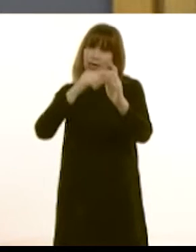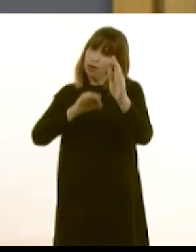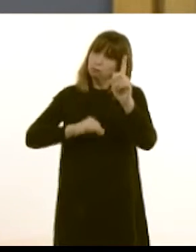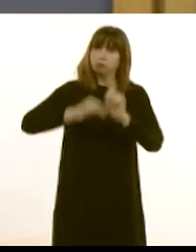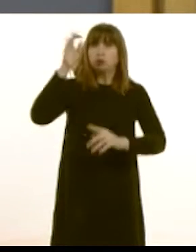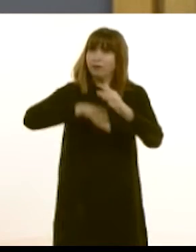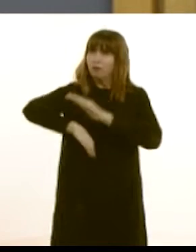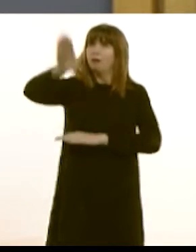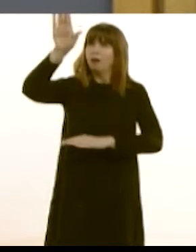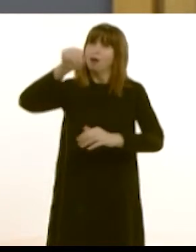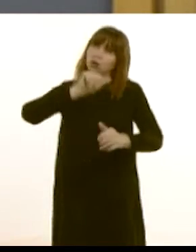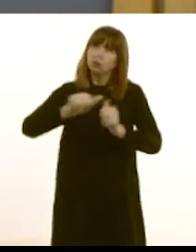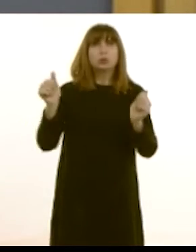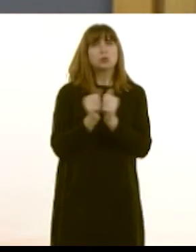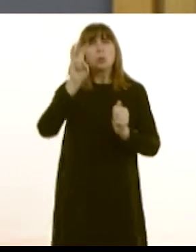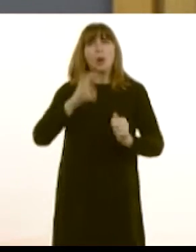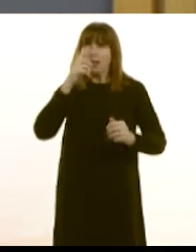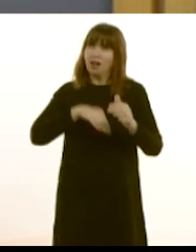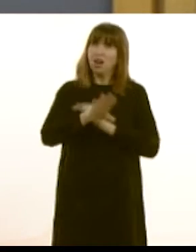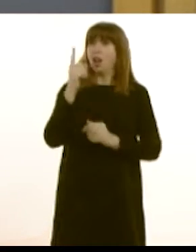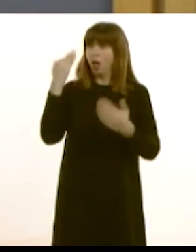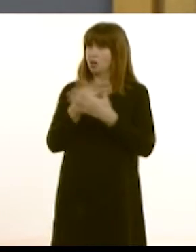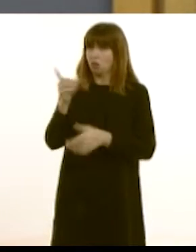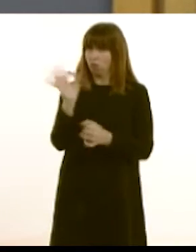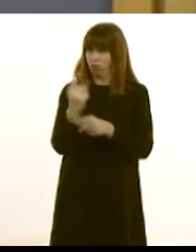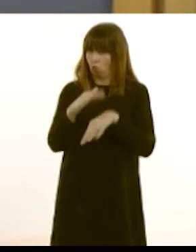to put that positive vision in that debate last night.